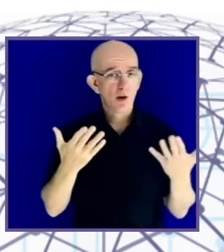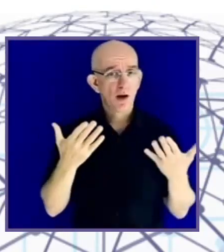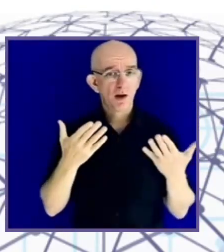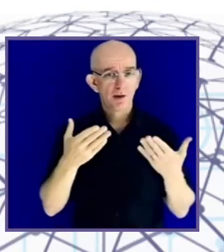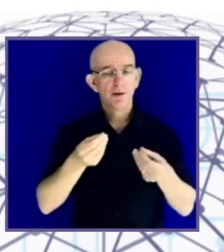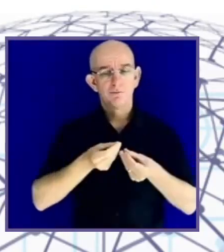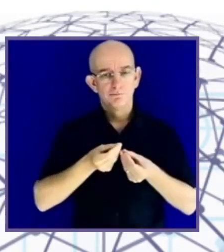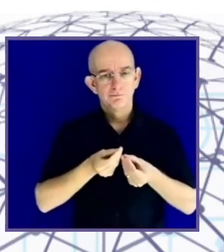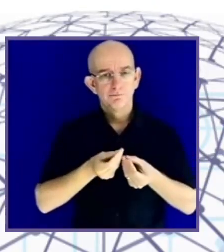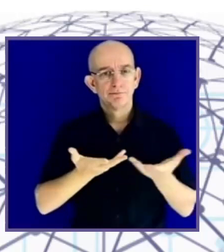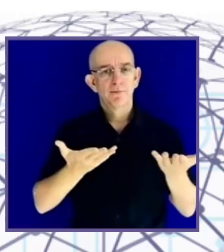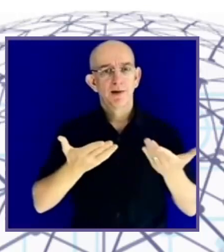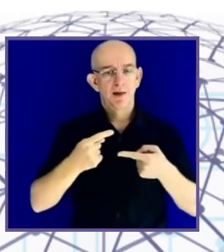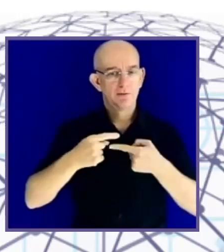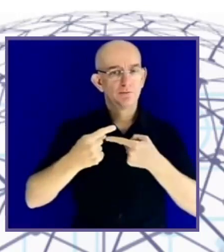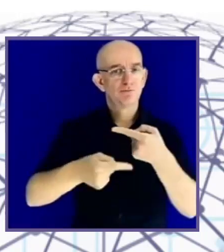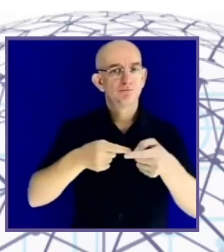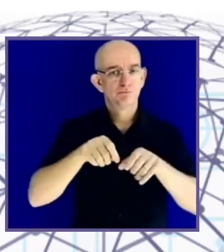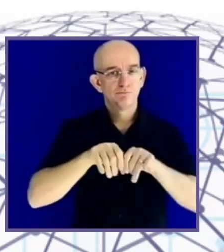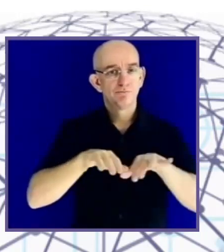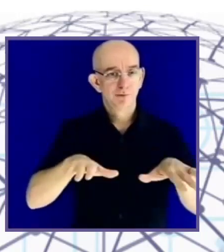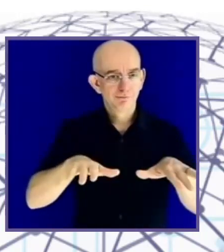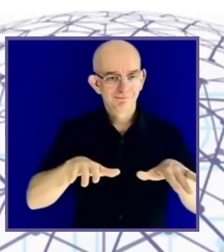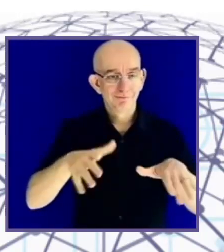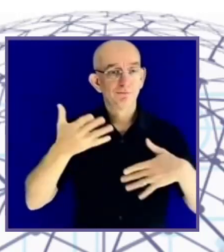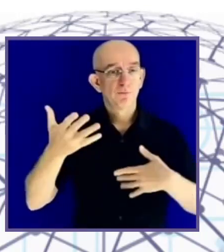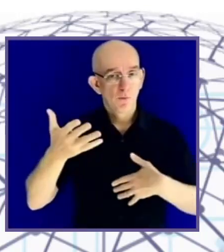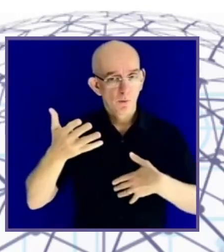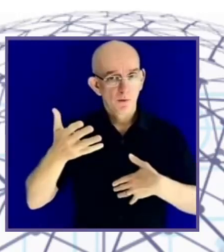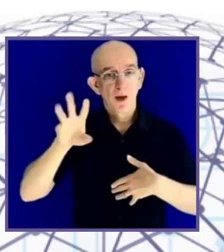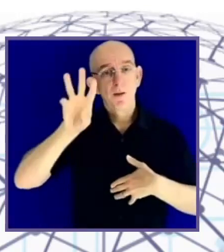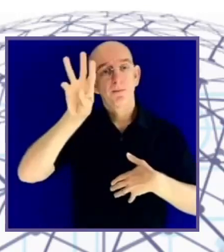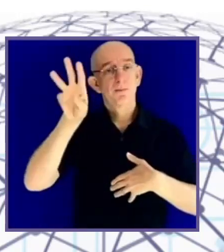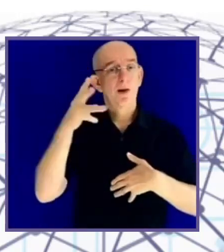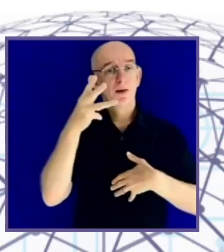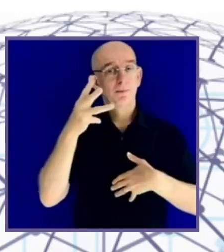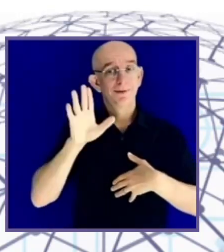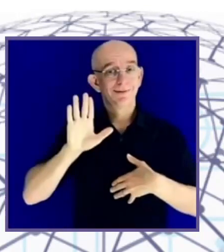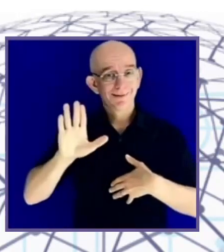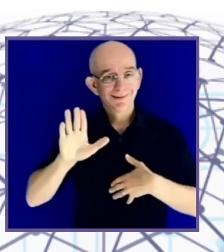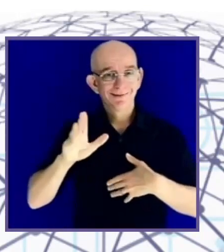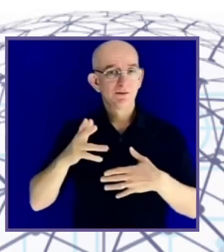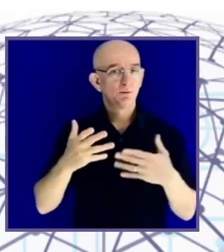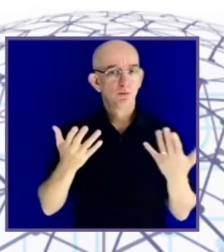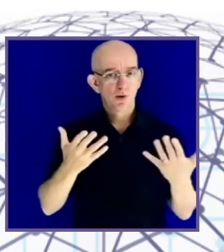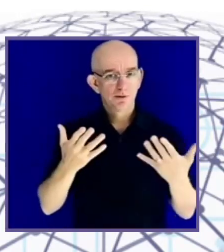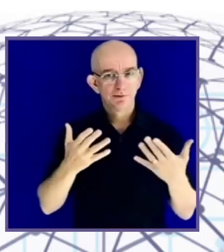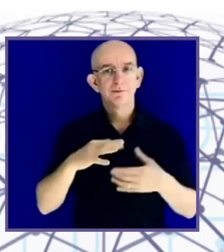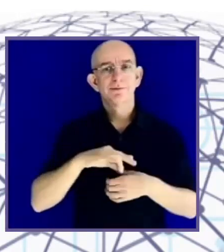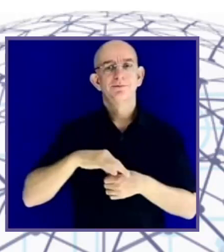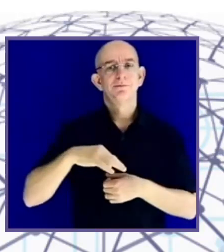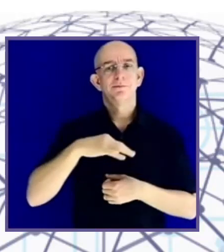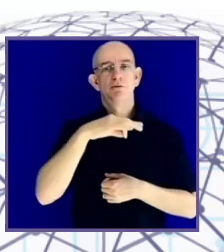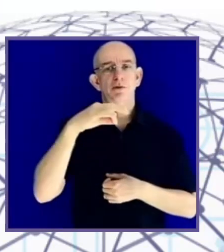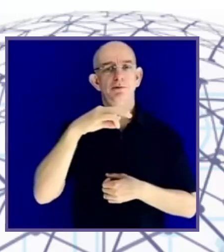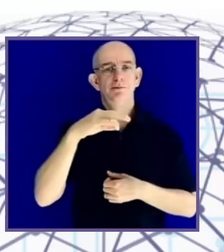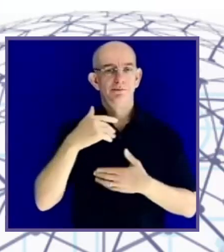is exactly what we've done. So I was reflecting on the last 11 years since being a torchbearer.